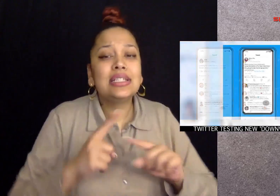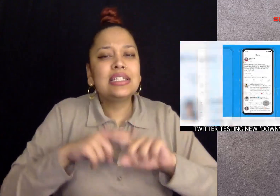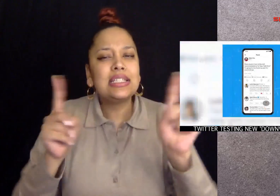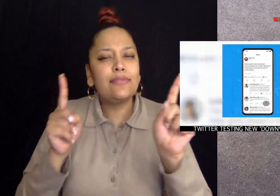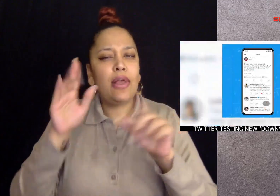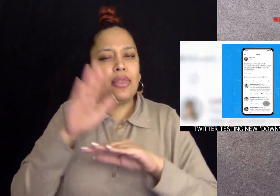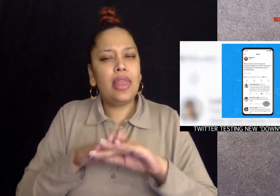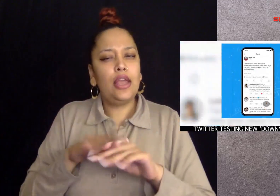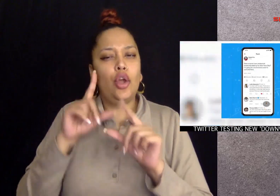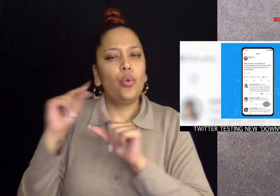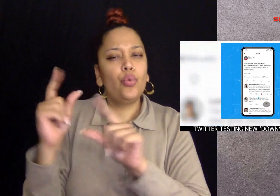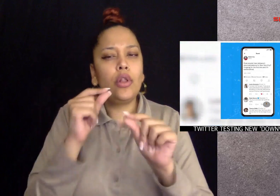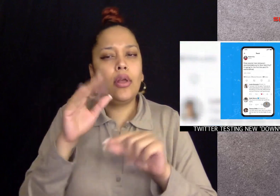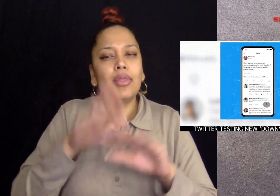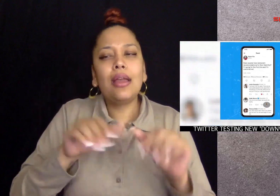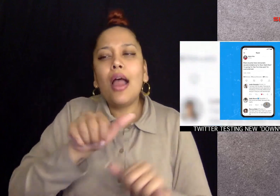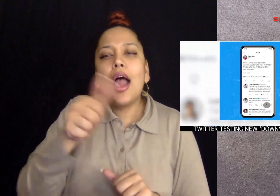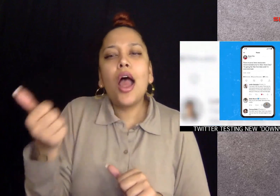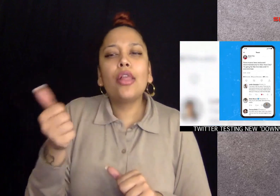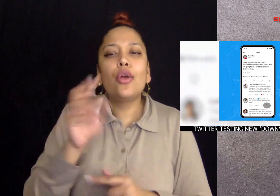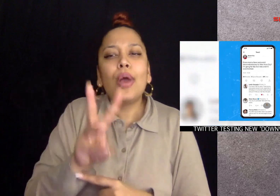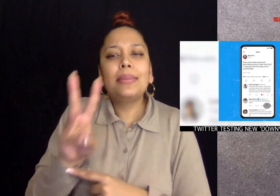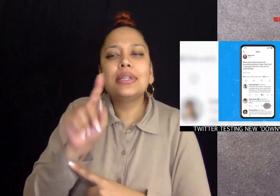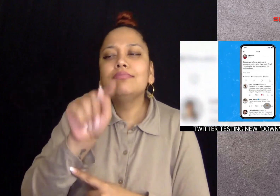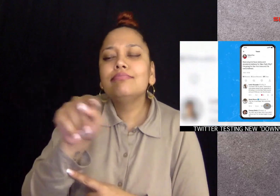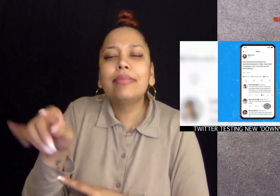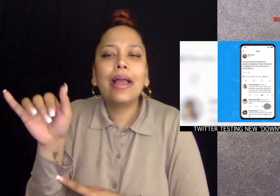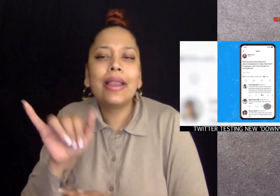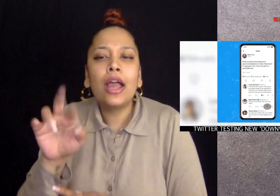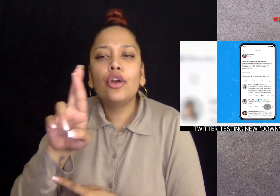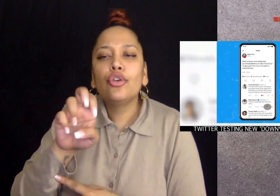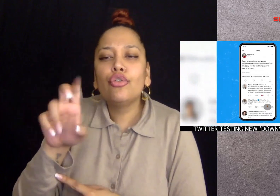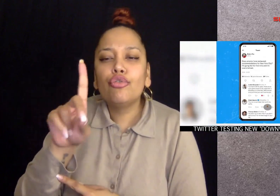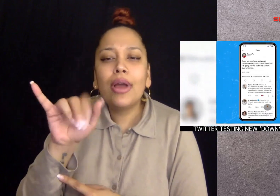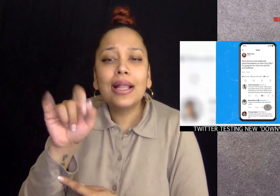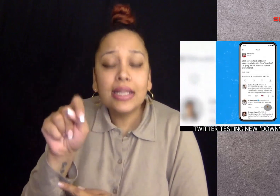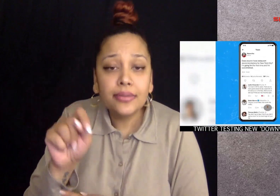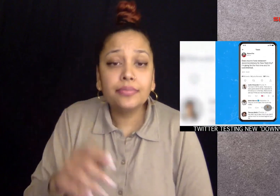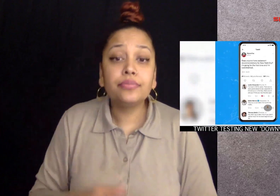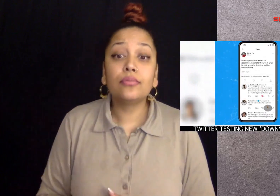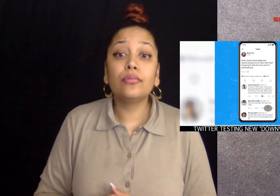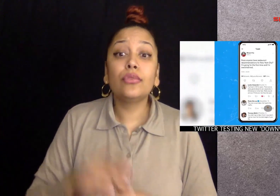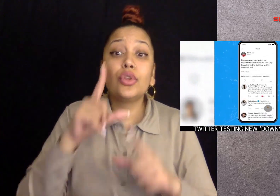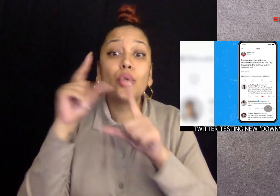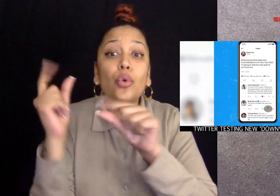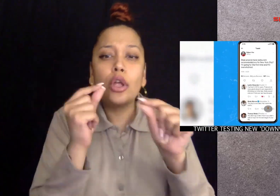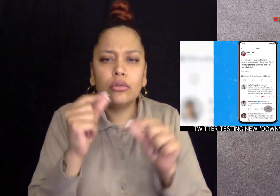are a way for users to give feedback on online content and it's different on Twitter than